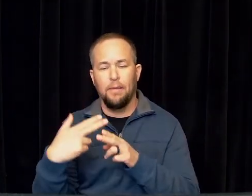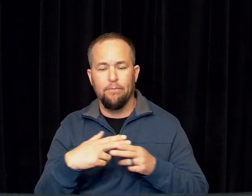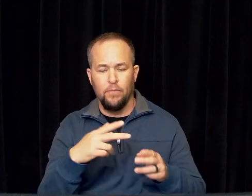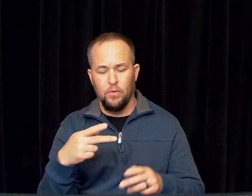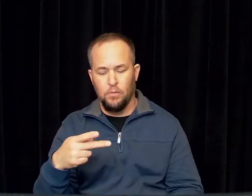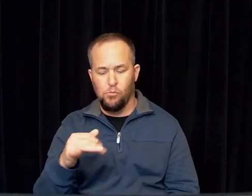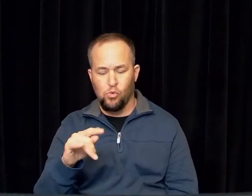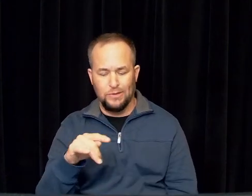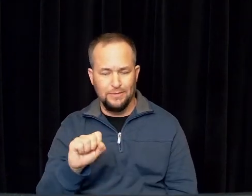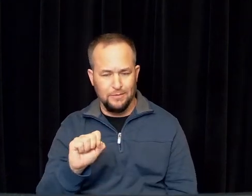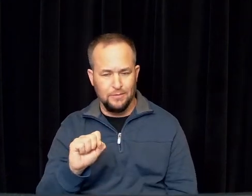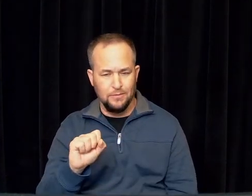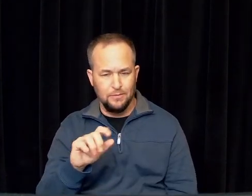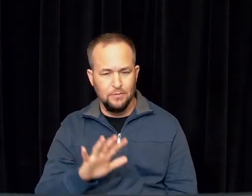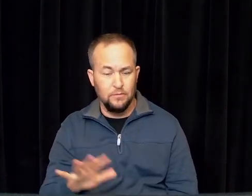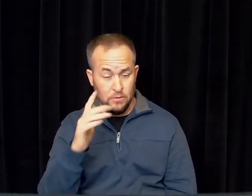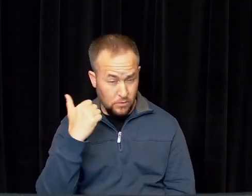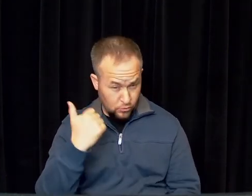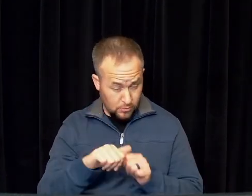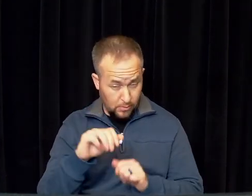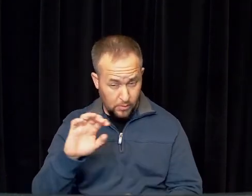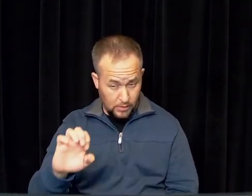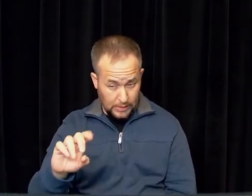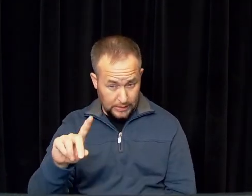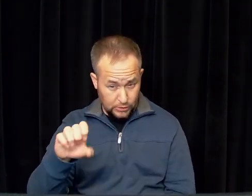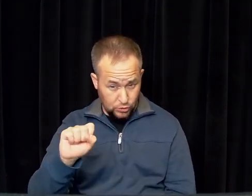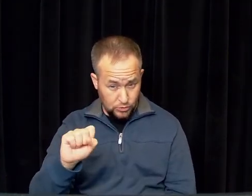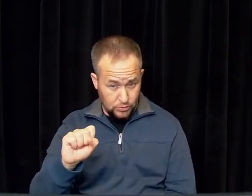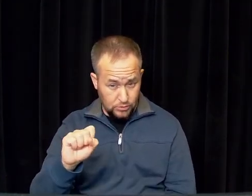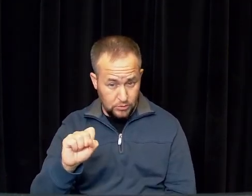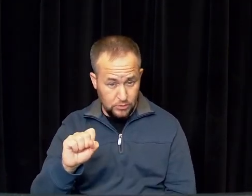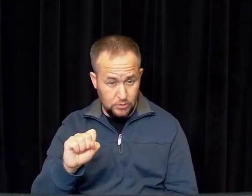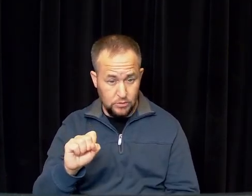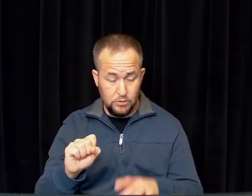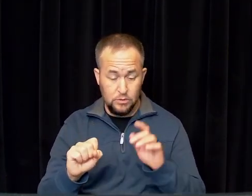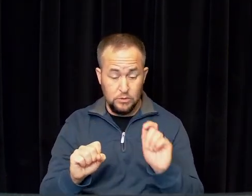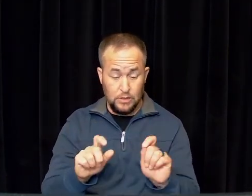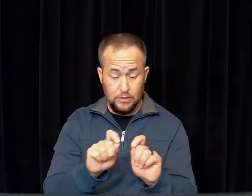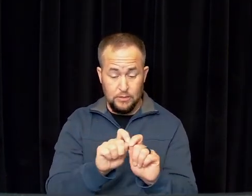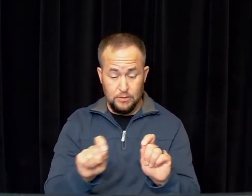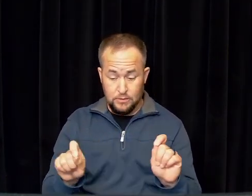And then, do you remember what your edges were? Edges are your segments like your line segments